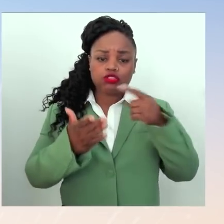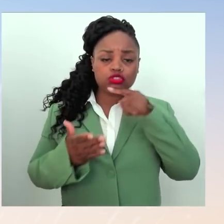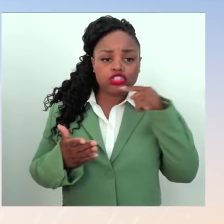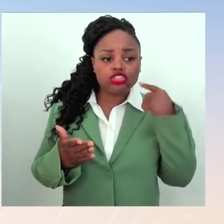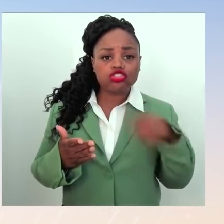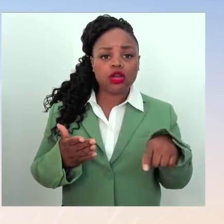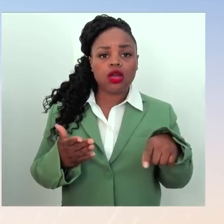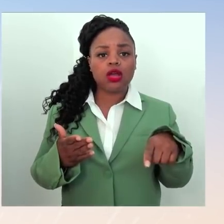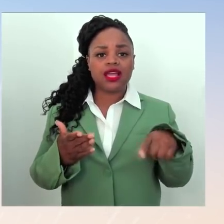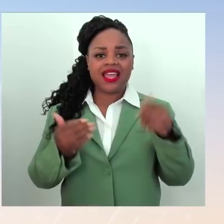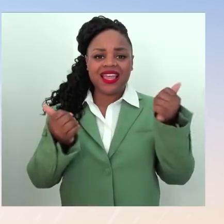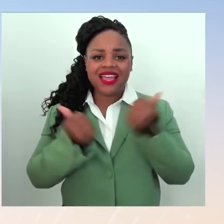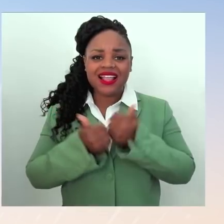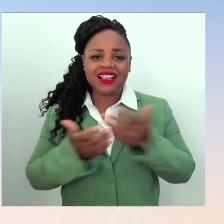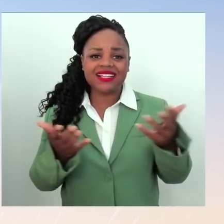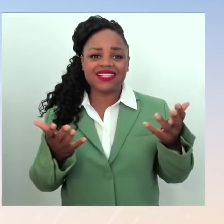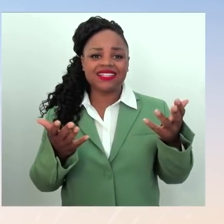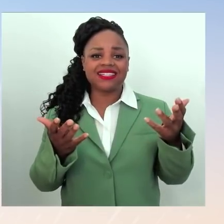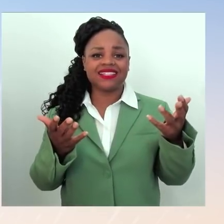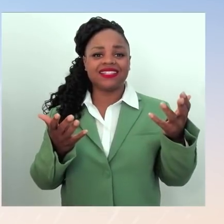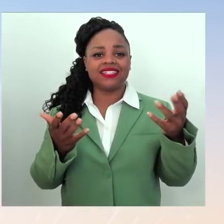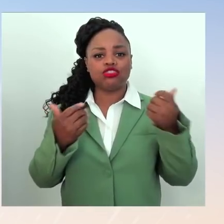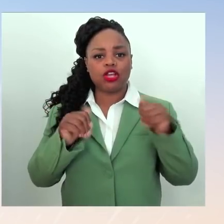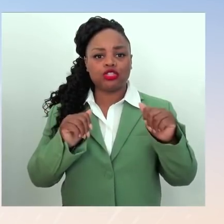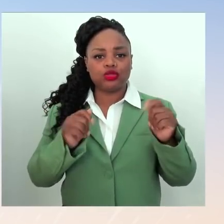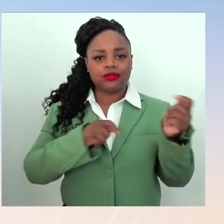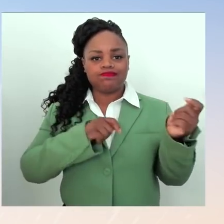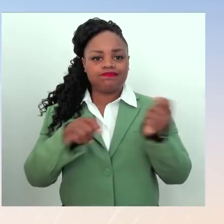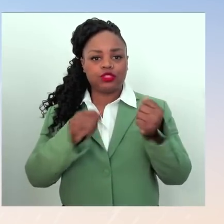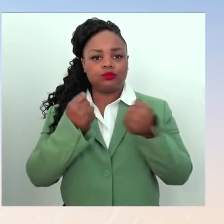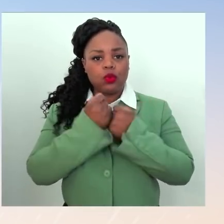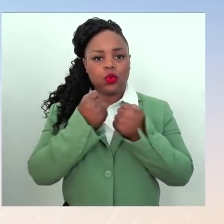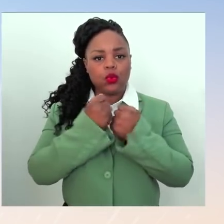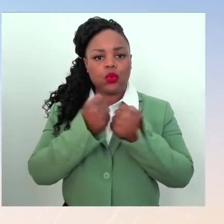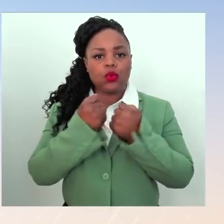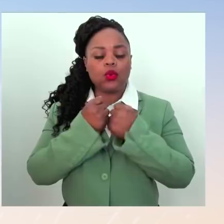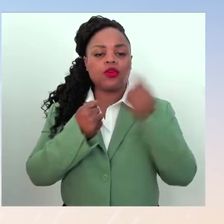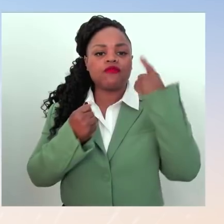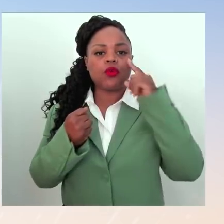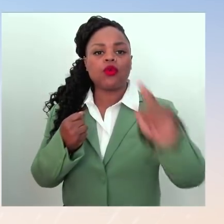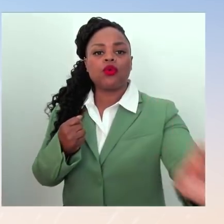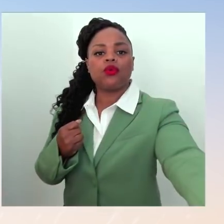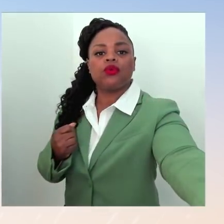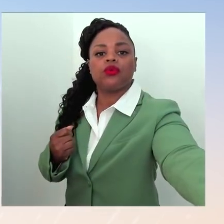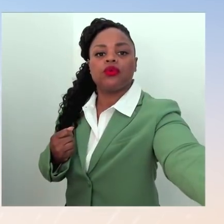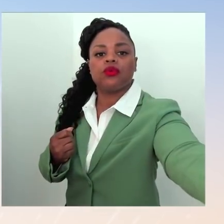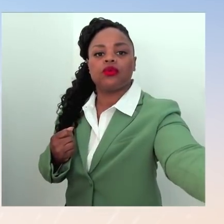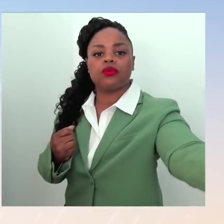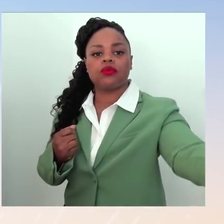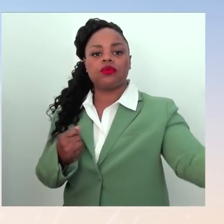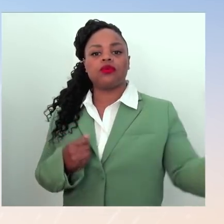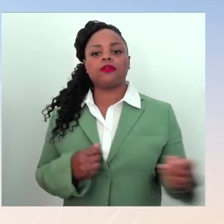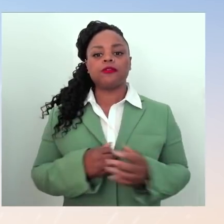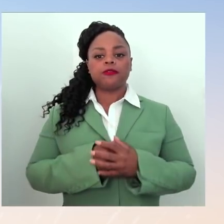I don't think anyone believes it's in their interest for Iran to acquire a nuclear weapon. And that is how we're approaching these negotiations and discussions.